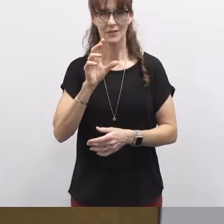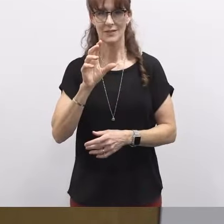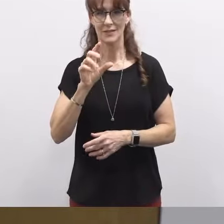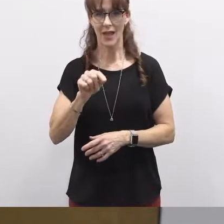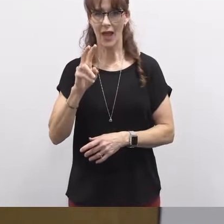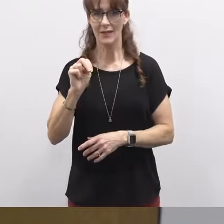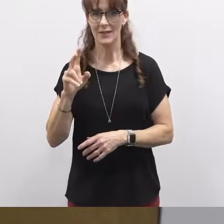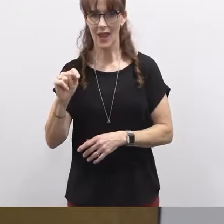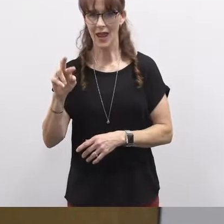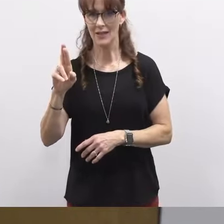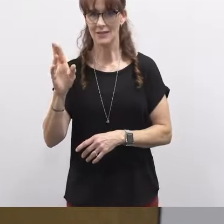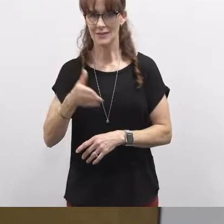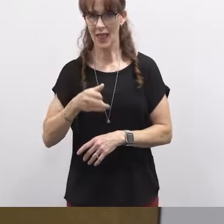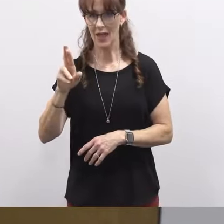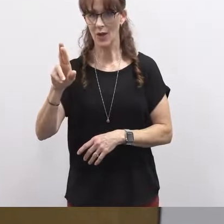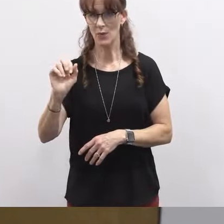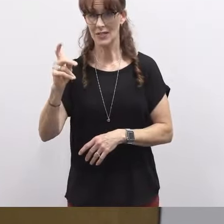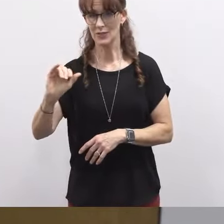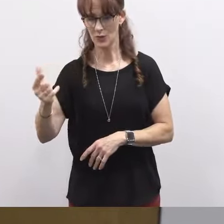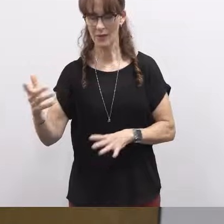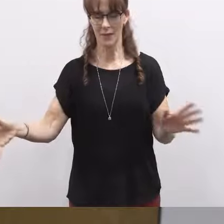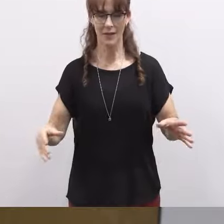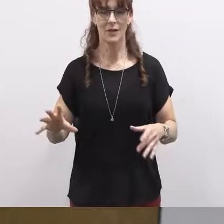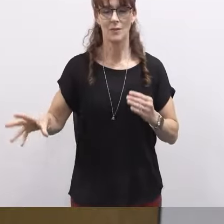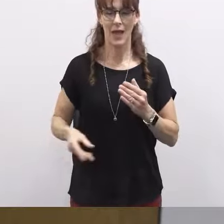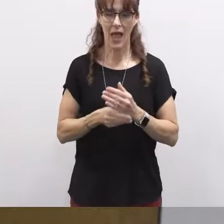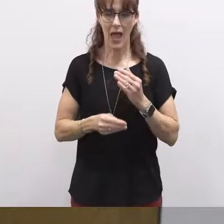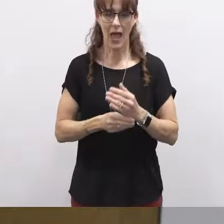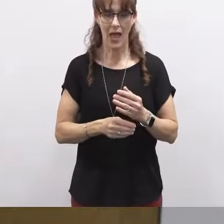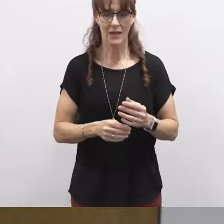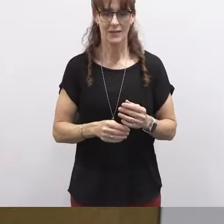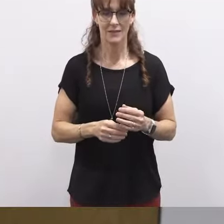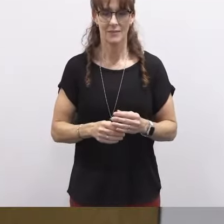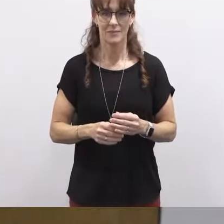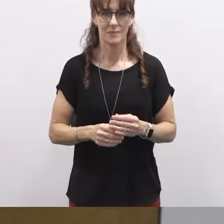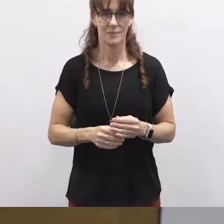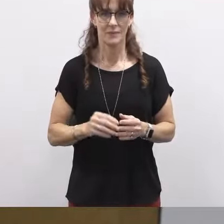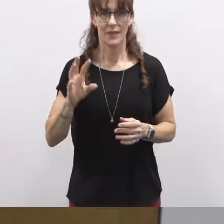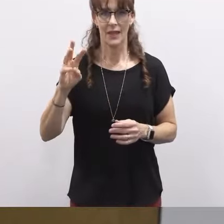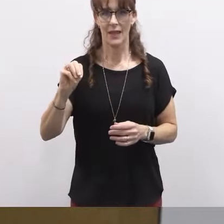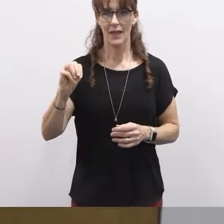Next, I'm going to piggyback on what Megan just talked about,